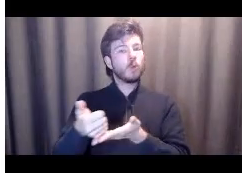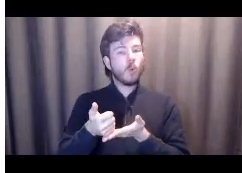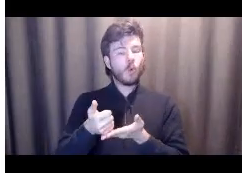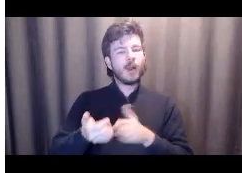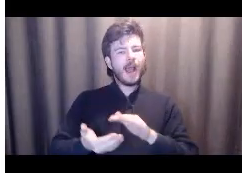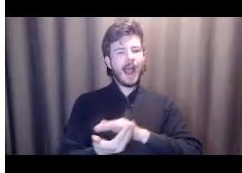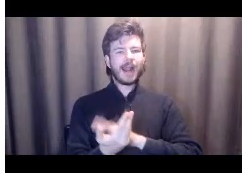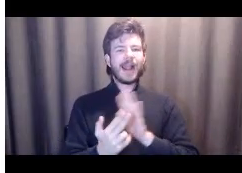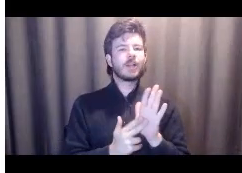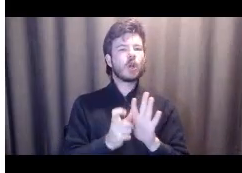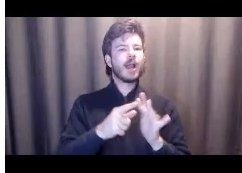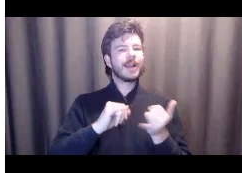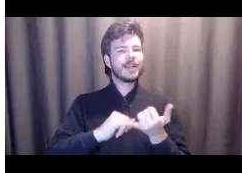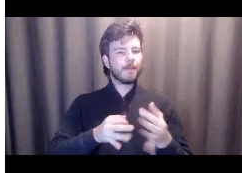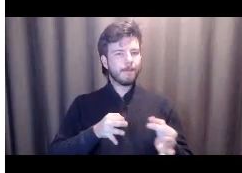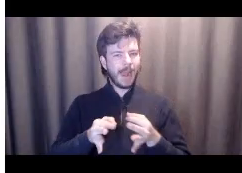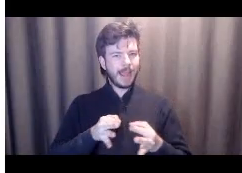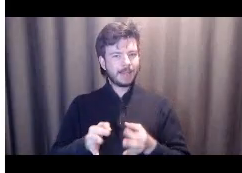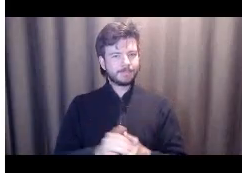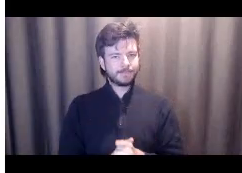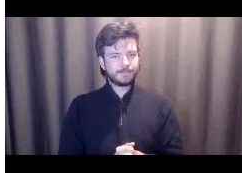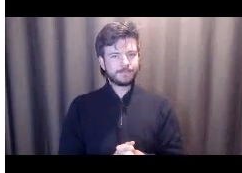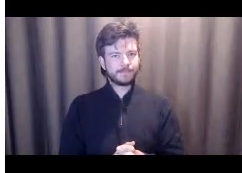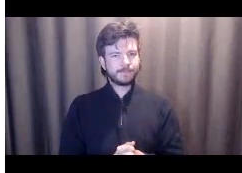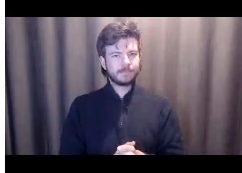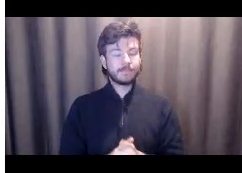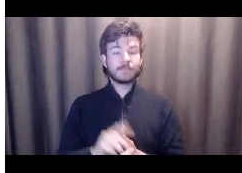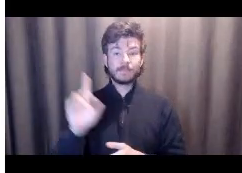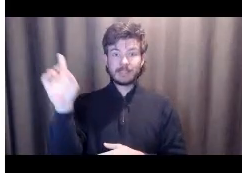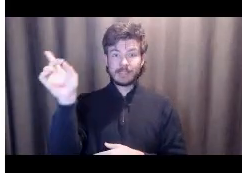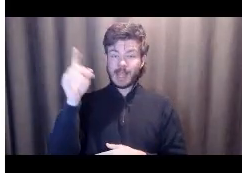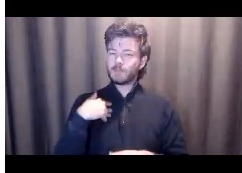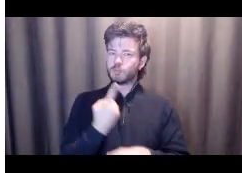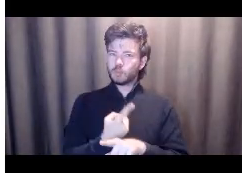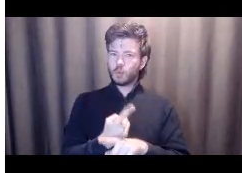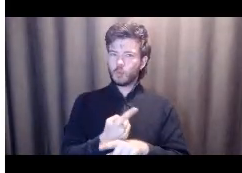In this presentation, we will cover what is self-management,